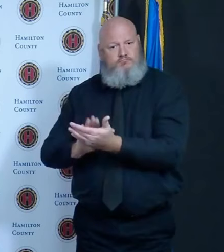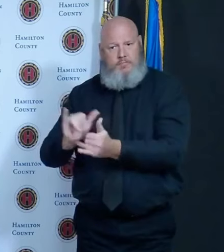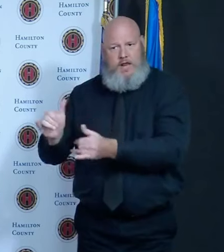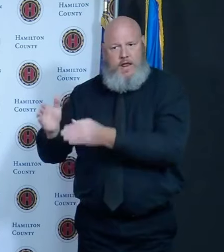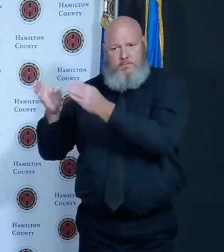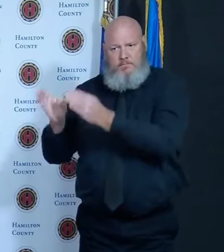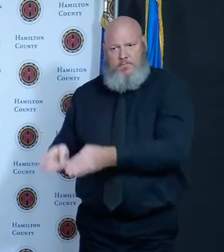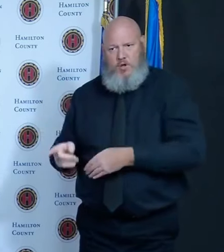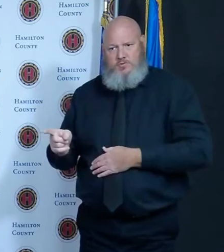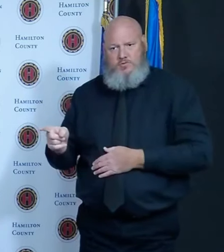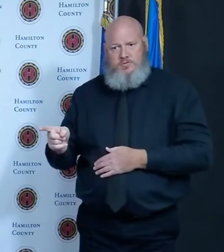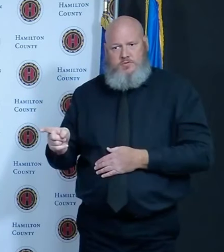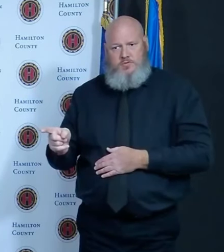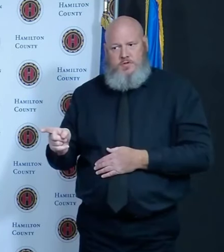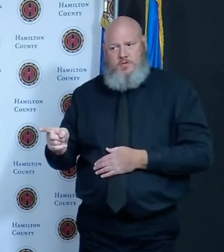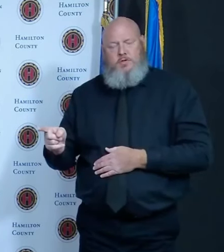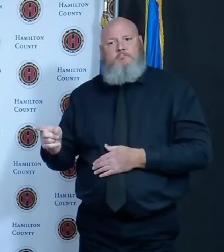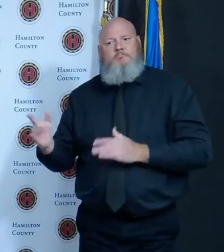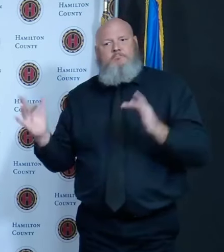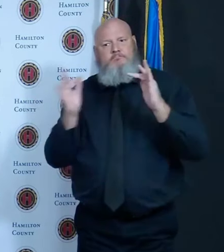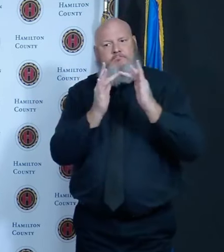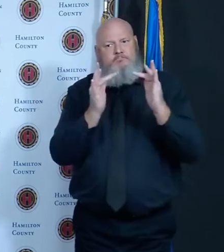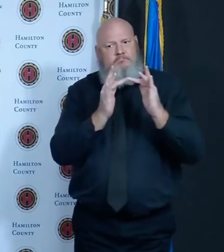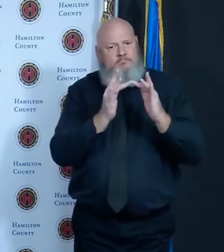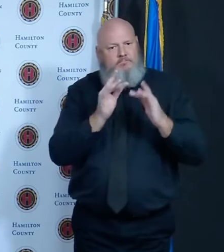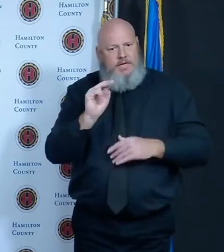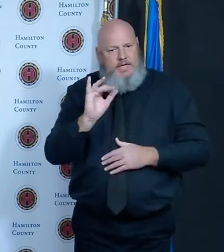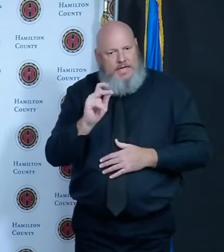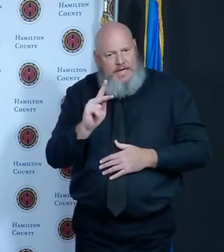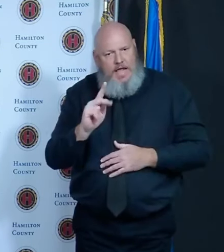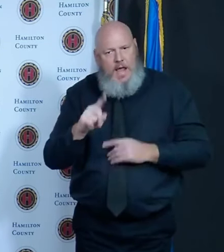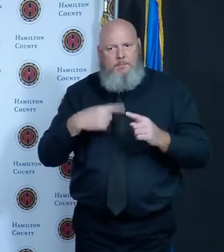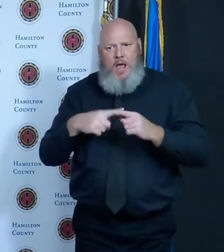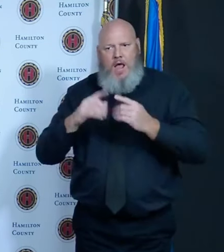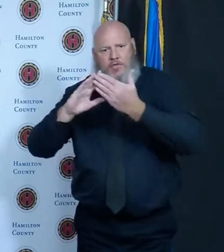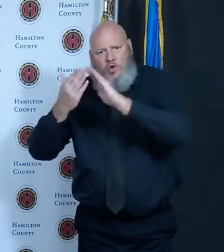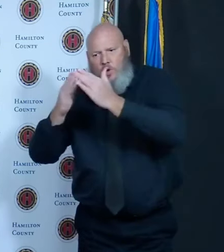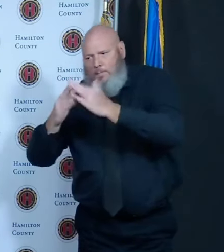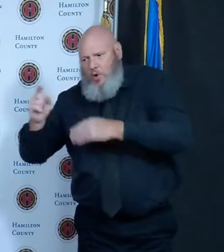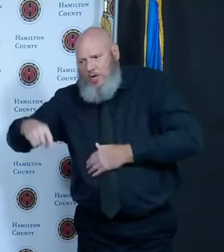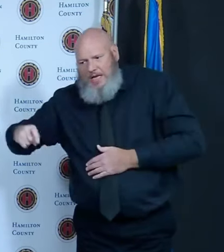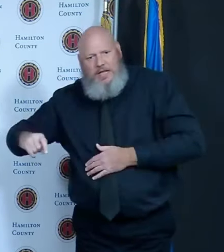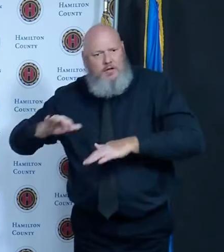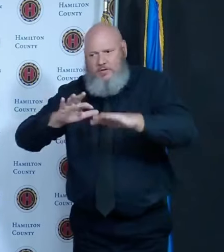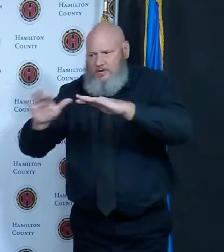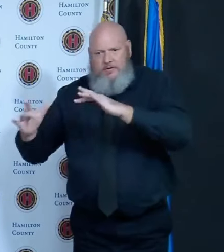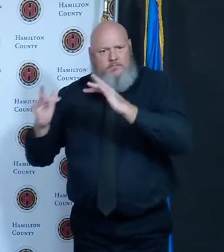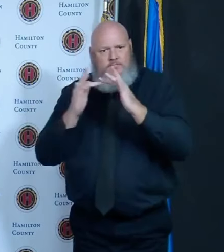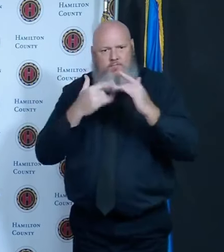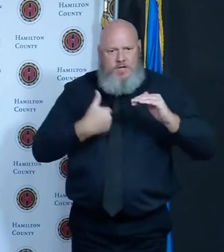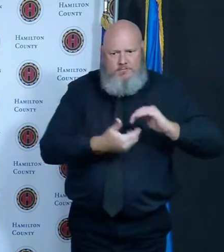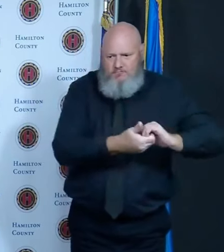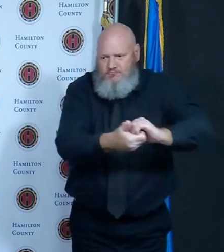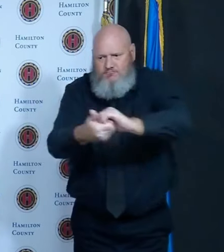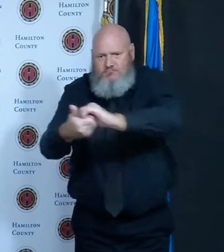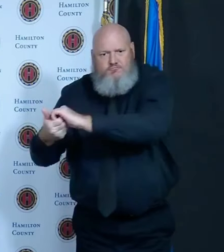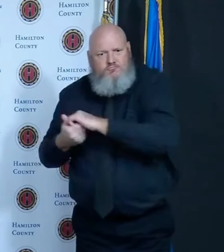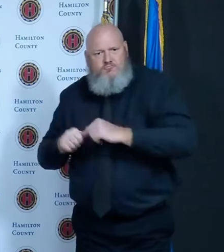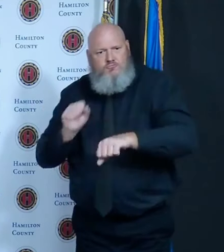membership and so for example some of those members and her membership includes the Greater Cincinnati Behavioral Health